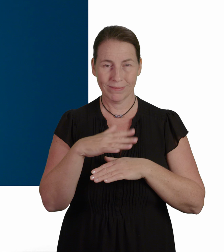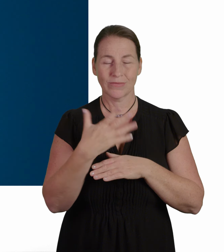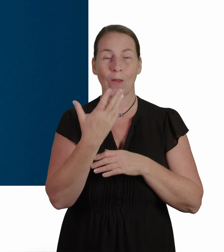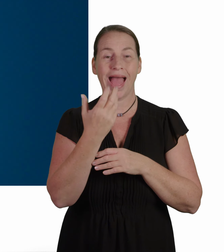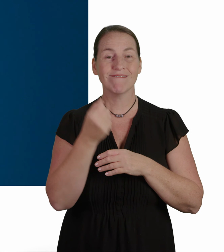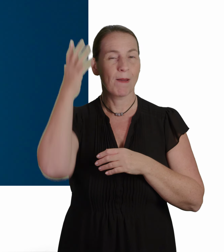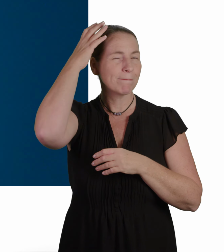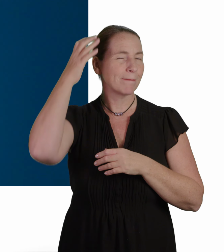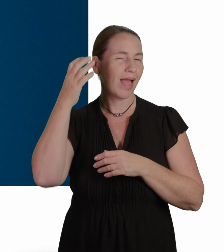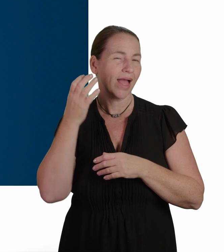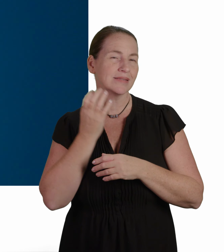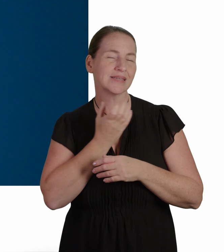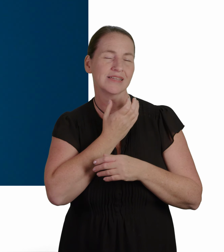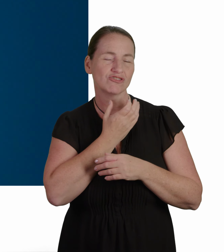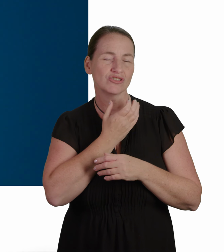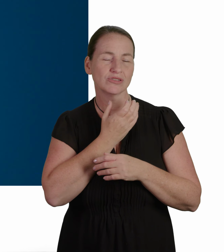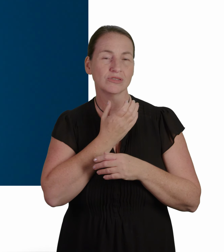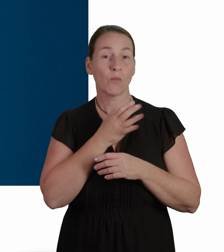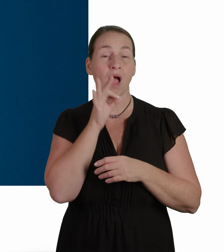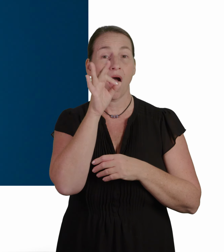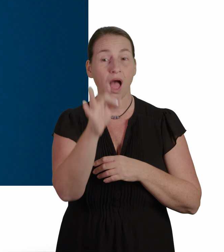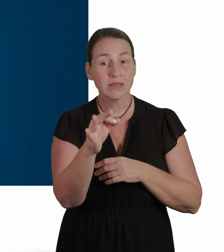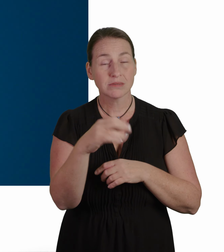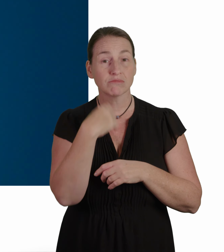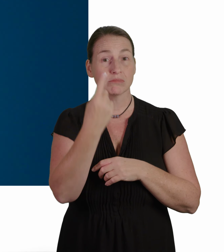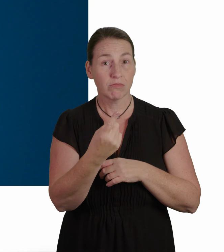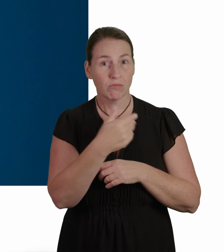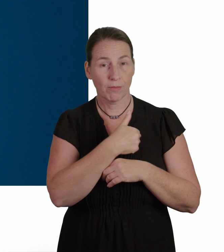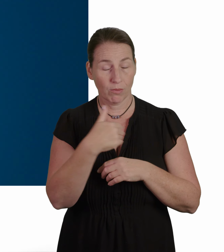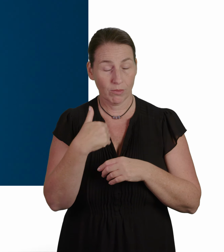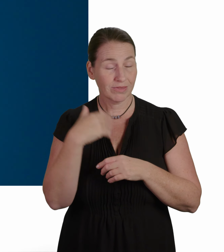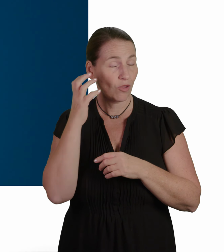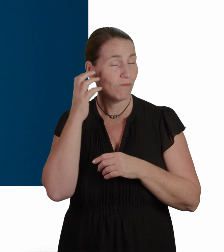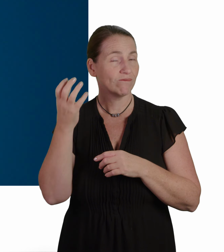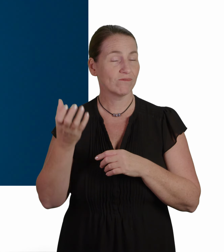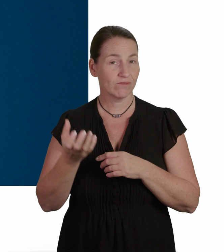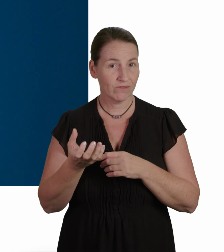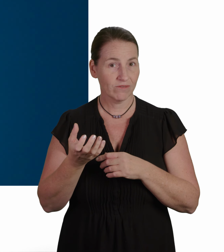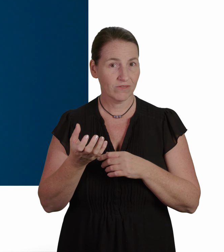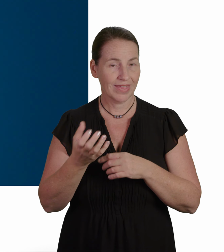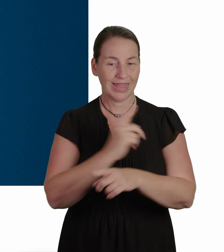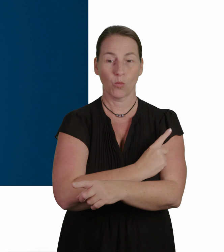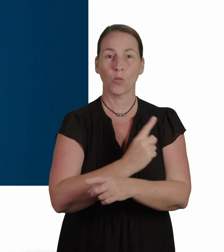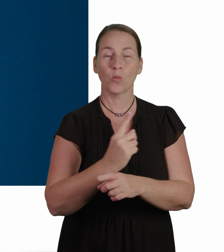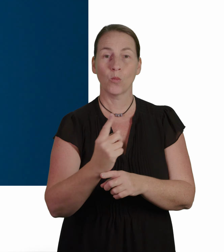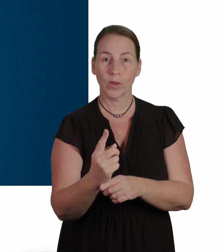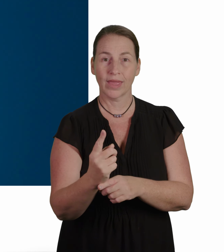on your head that we will ask you to take it off the following morning. We normally would see you back in clinic